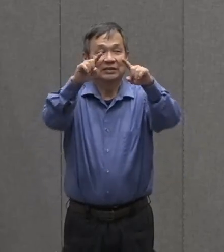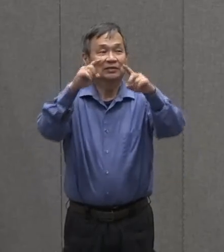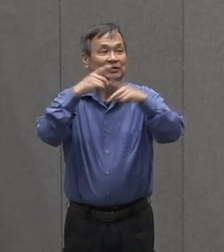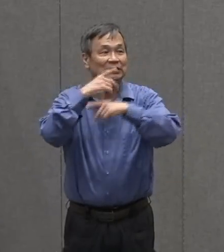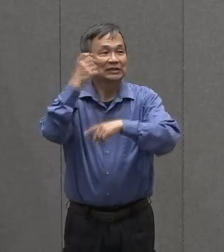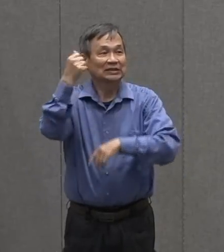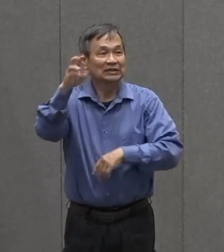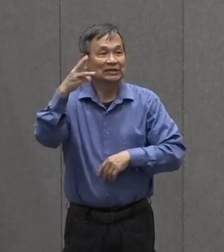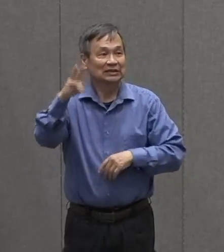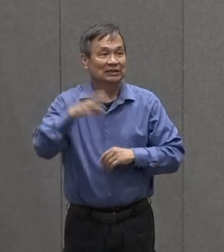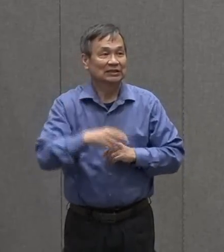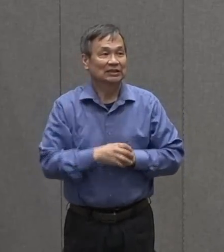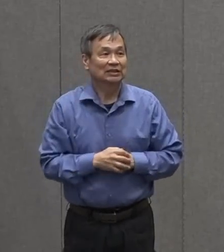Oh, she's trying to stop me.